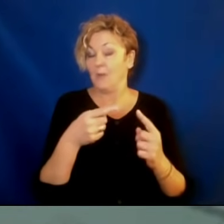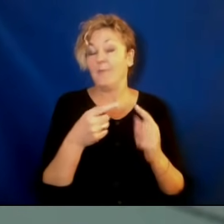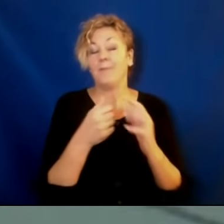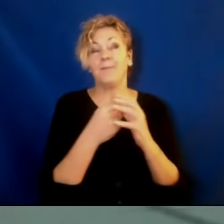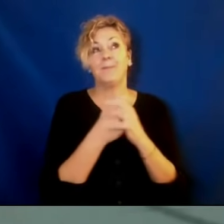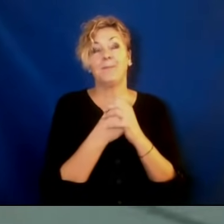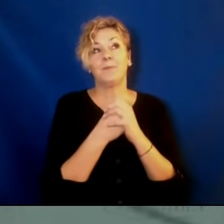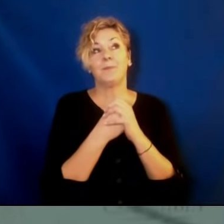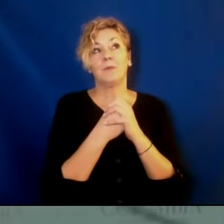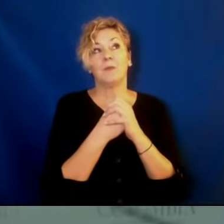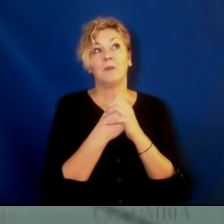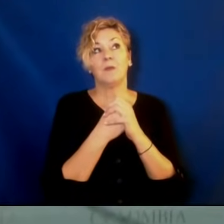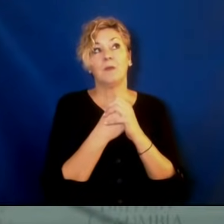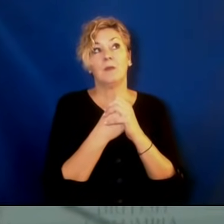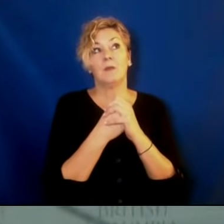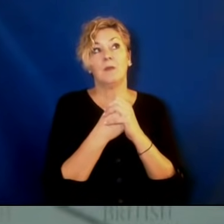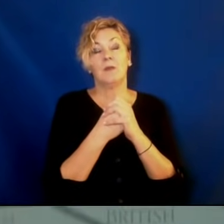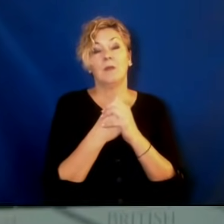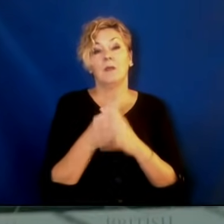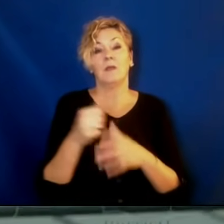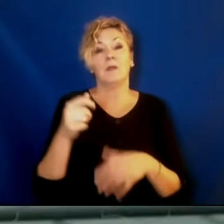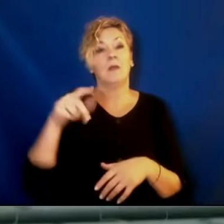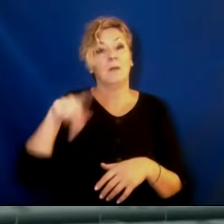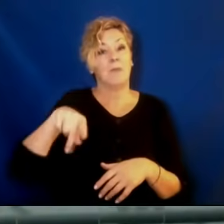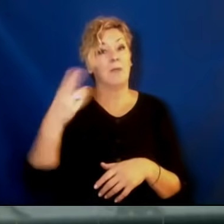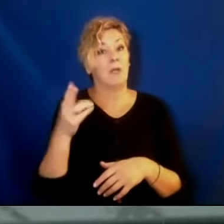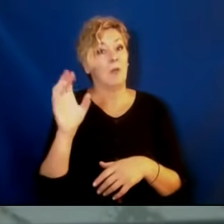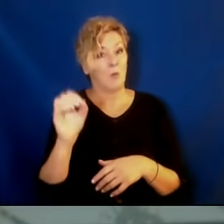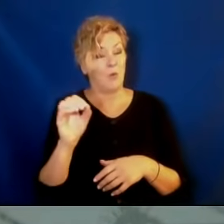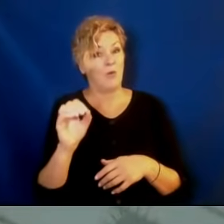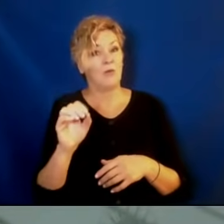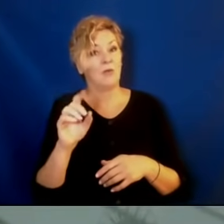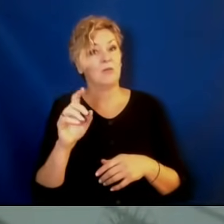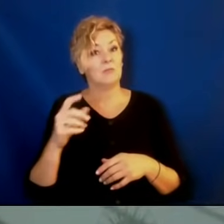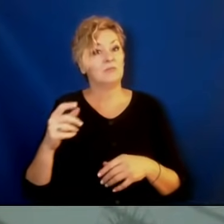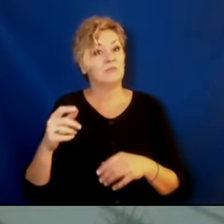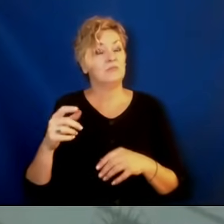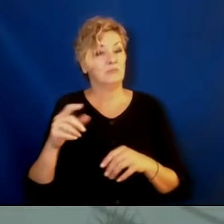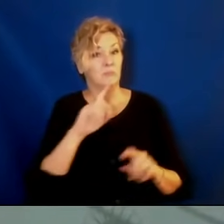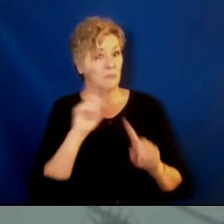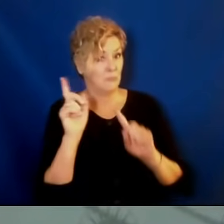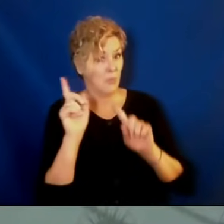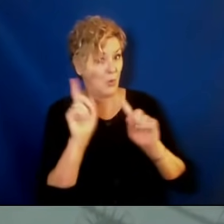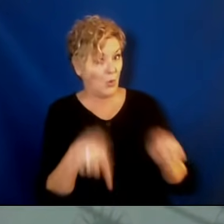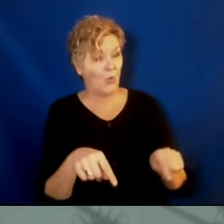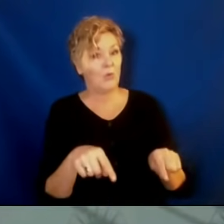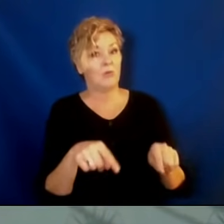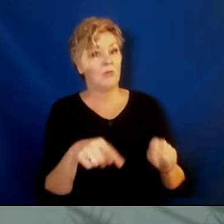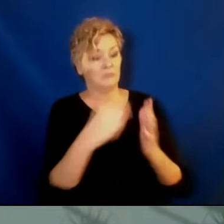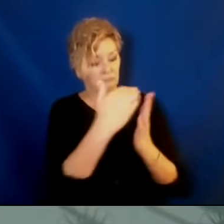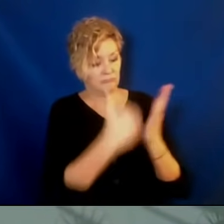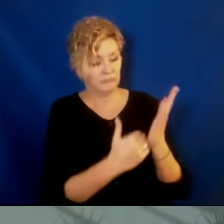to what we saw happen in downtown Vancouver. What specifically are you prepared to do to bring these numbers down.